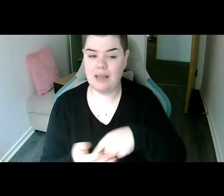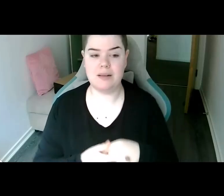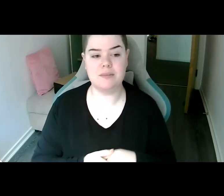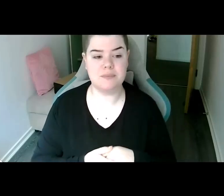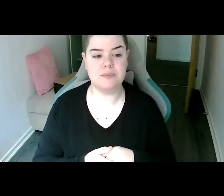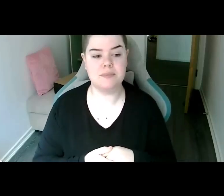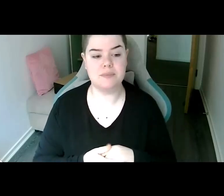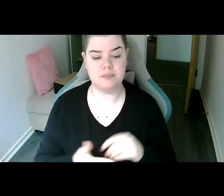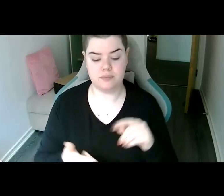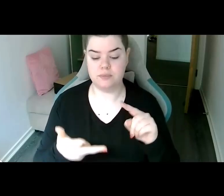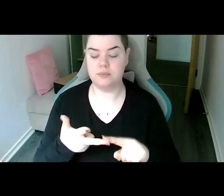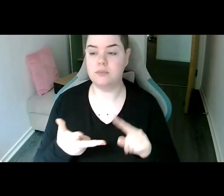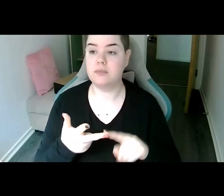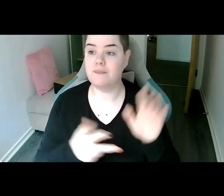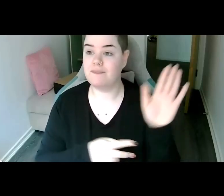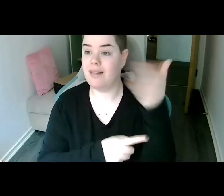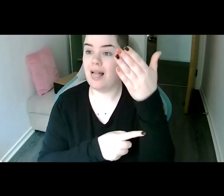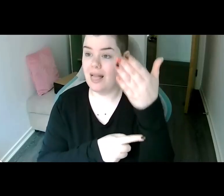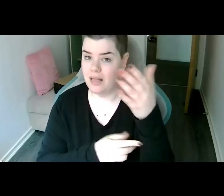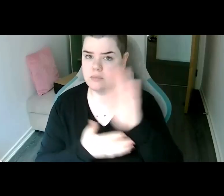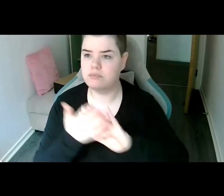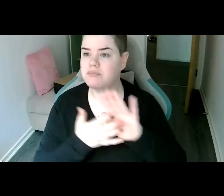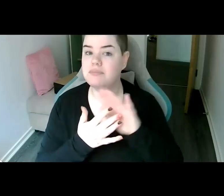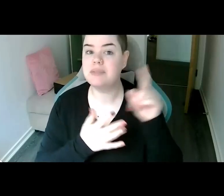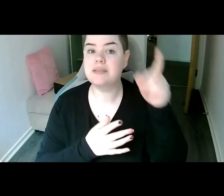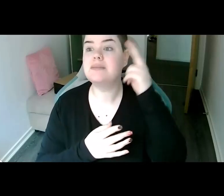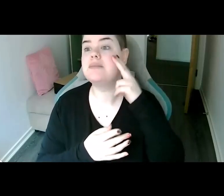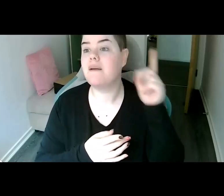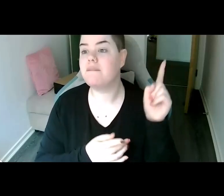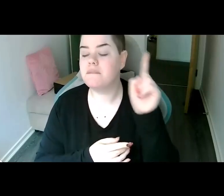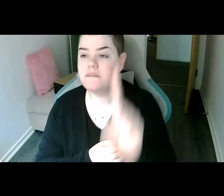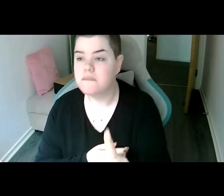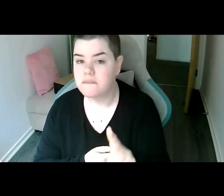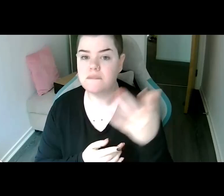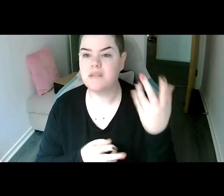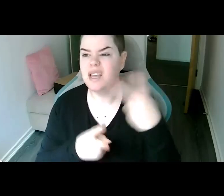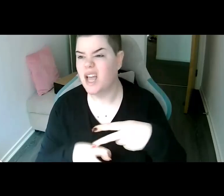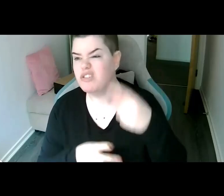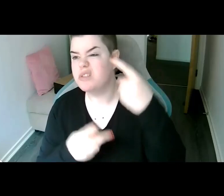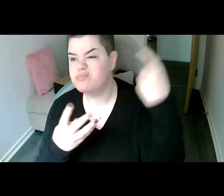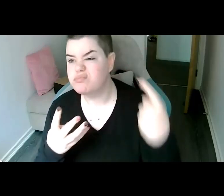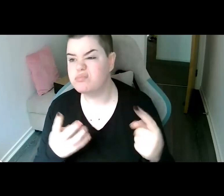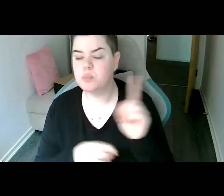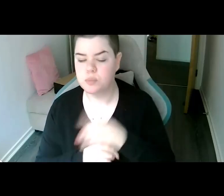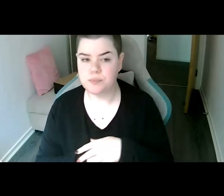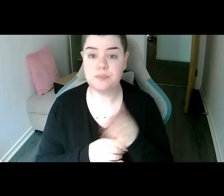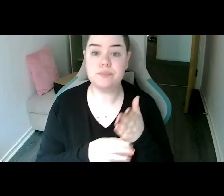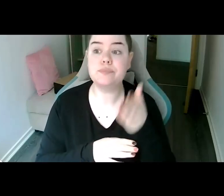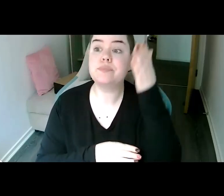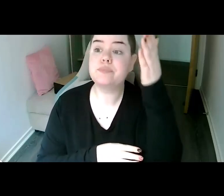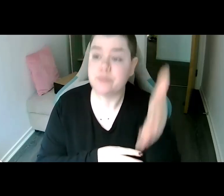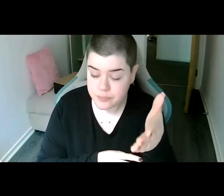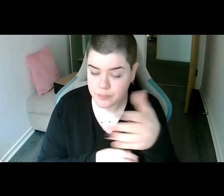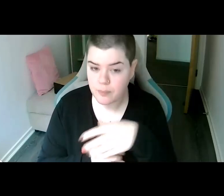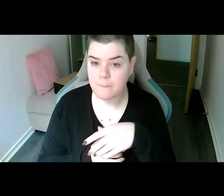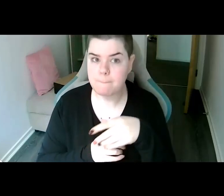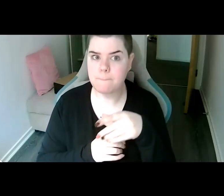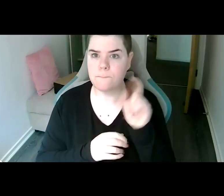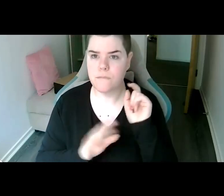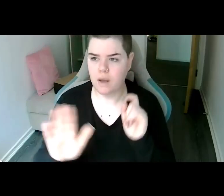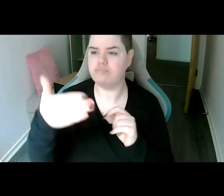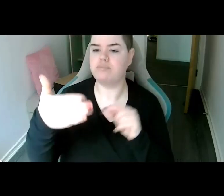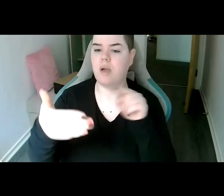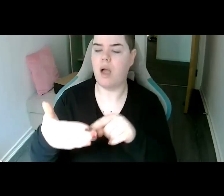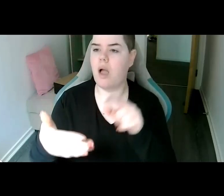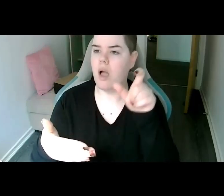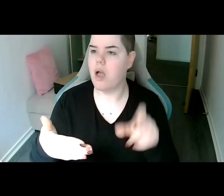The third one here is flag, and it just means that when a person with a communication need comes to reception, it comes up on the system.